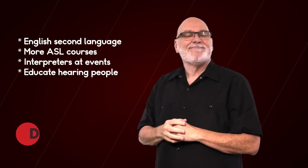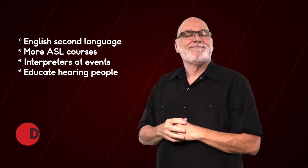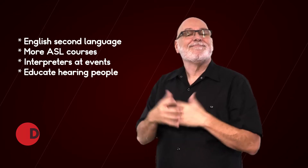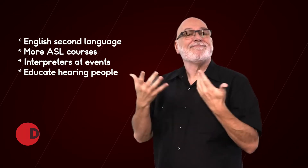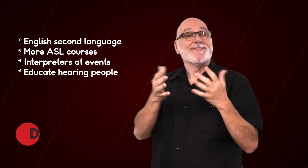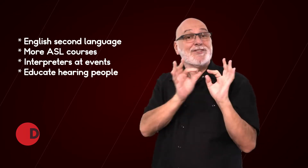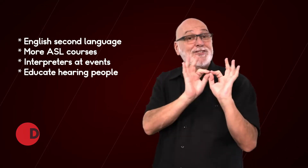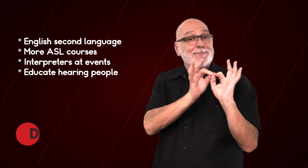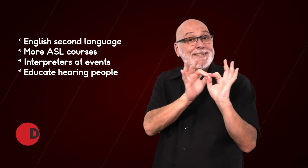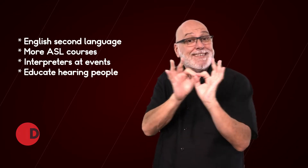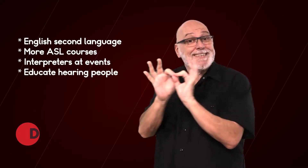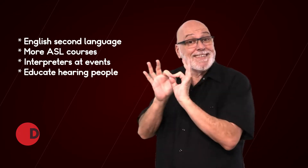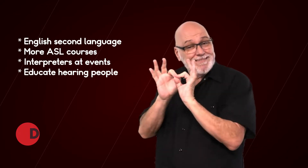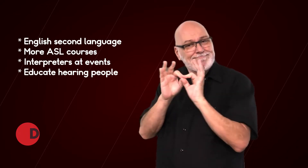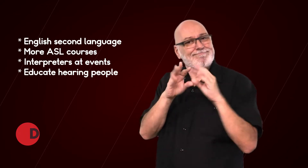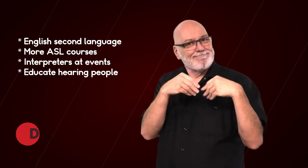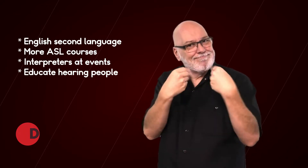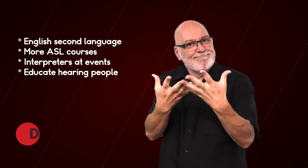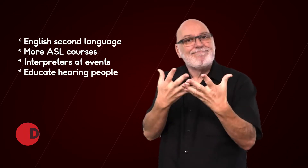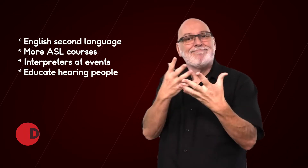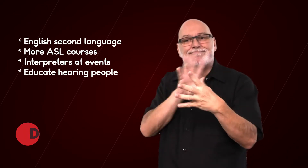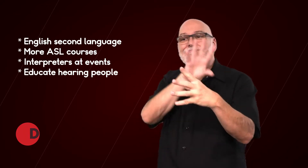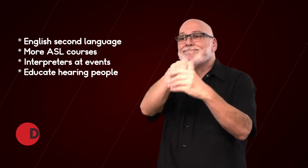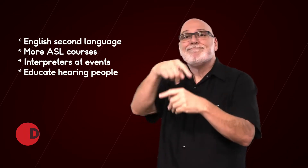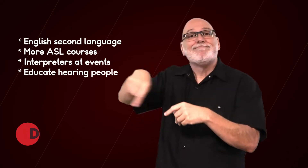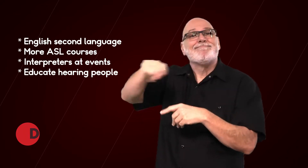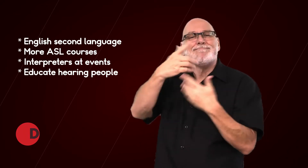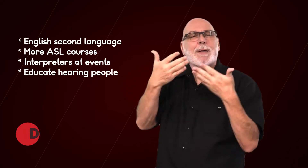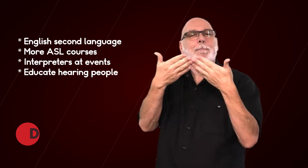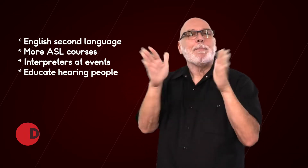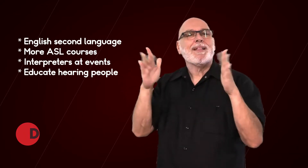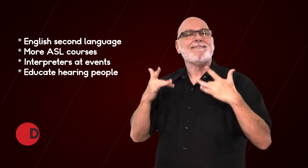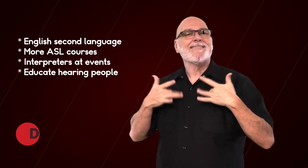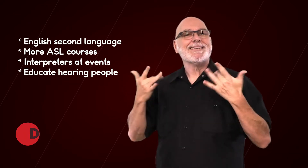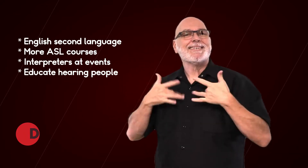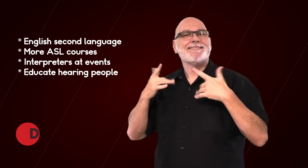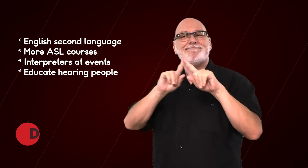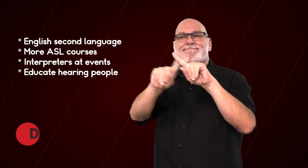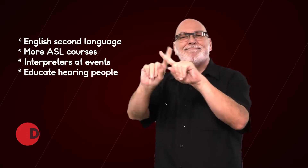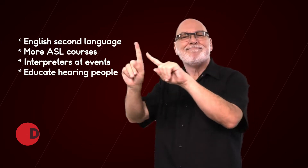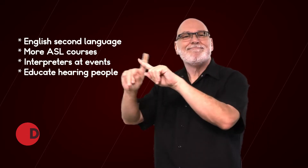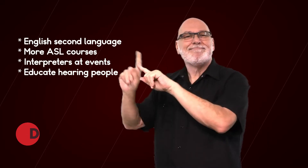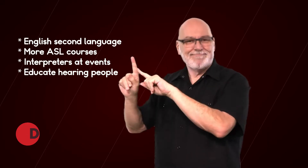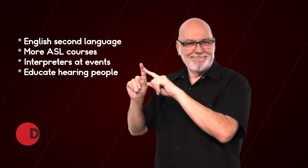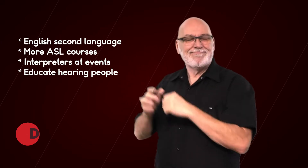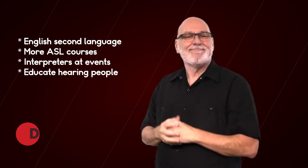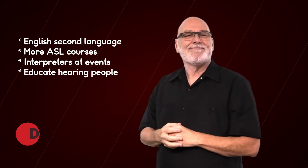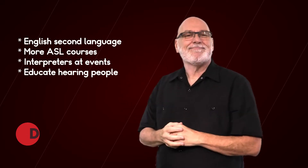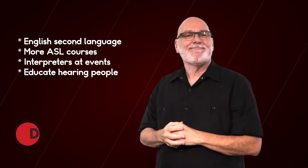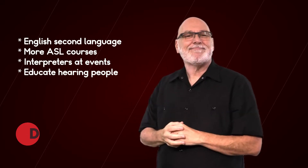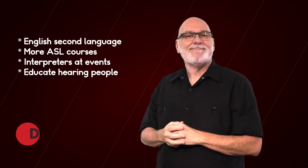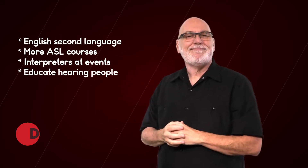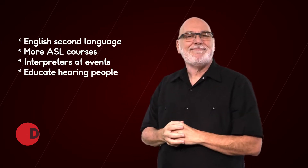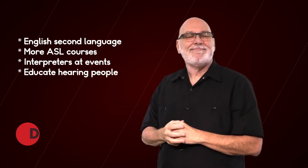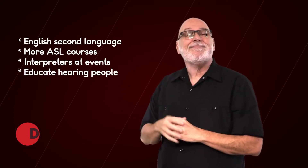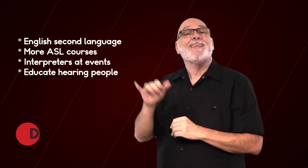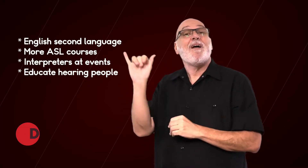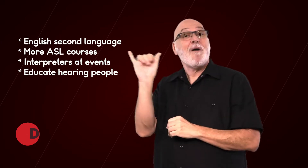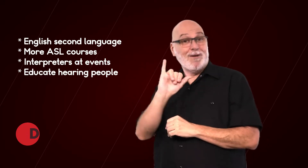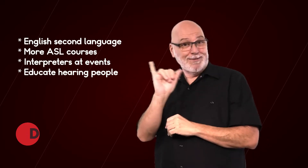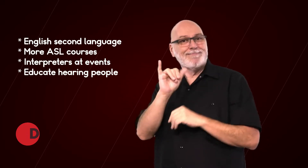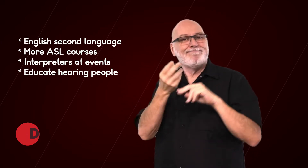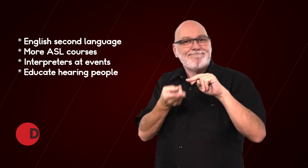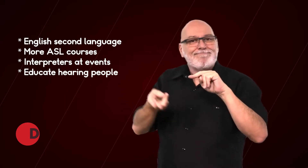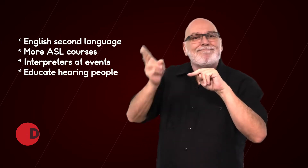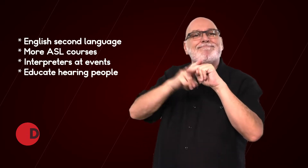interpreters at public events and increase public education